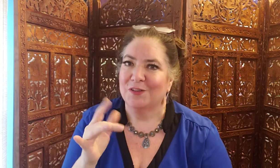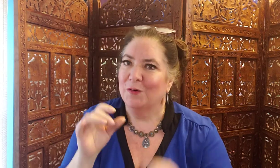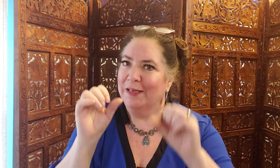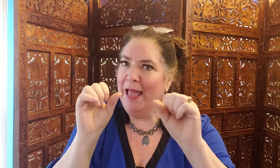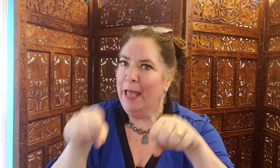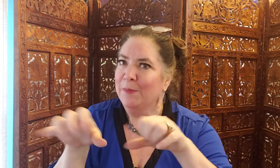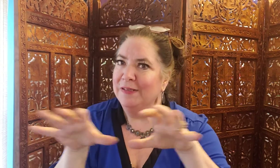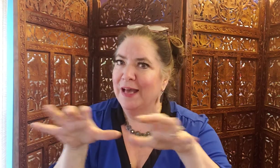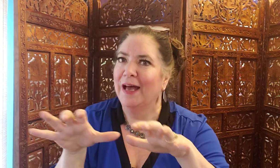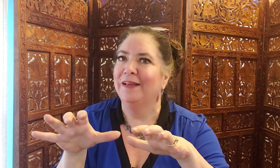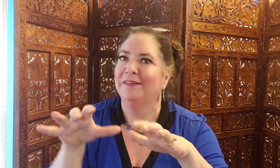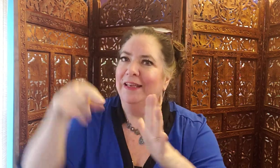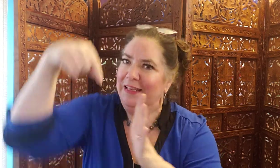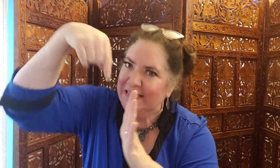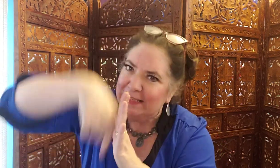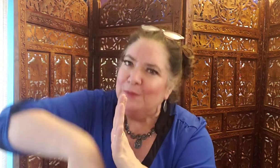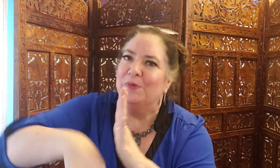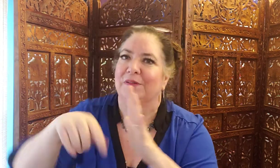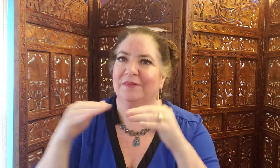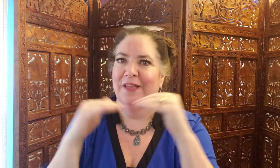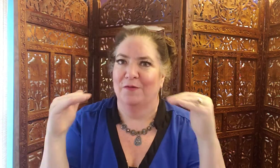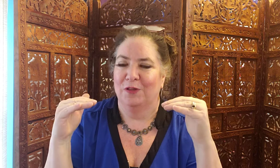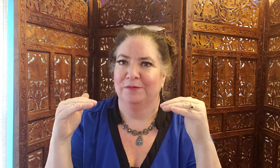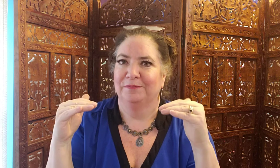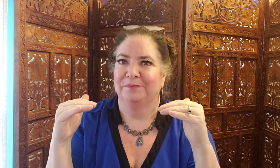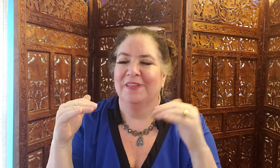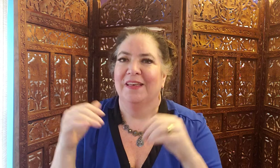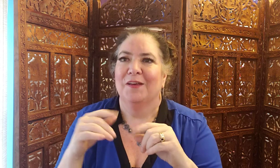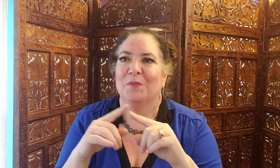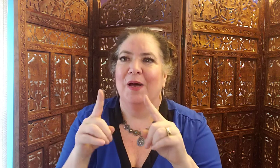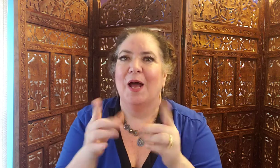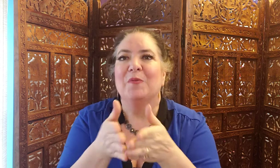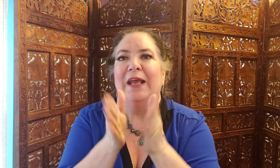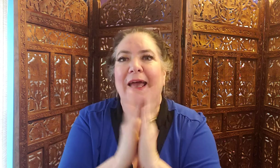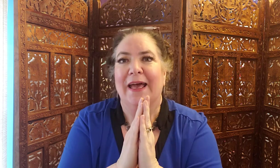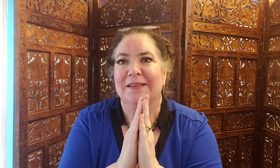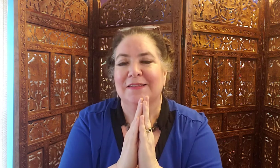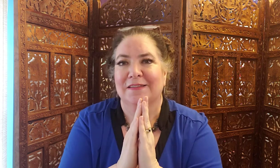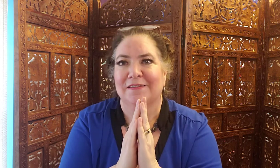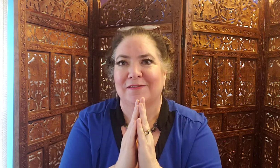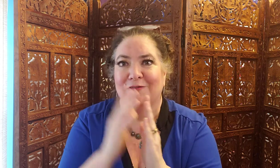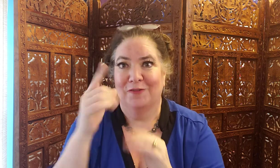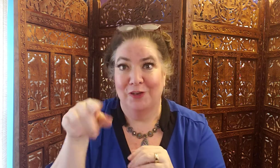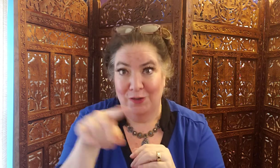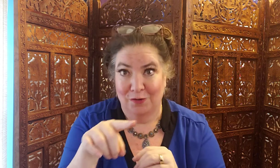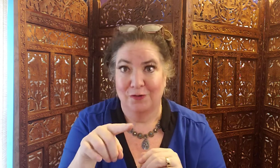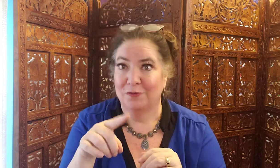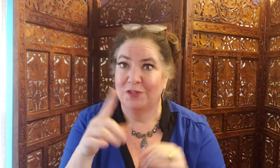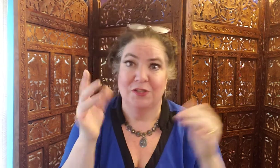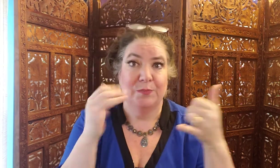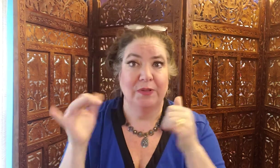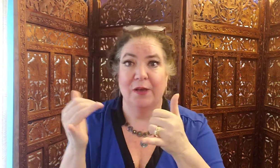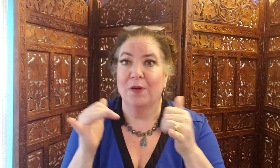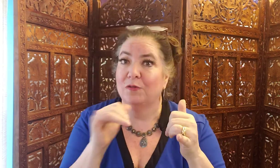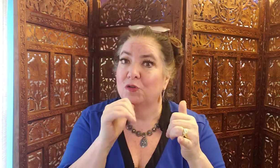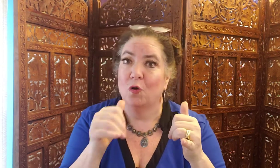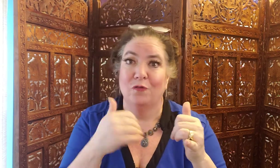so it can be done on a deeper level but I'm going to ask for you to just play around don't